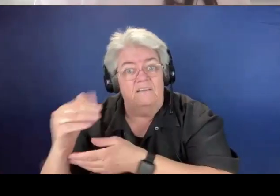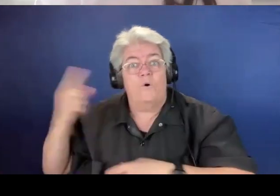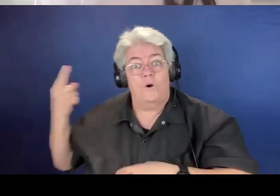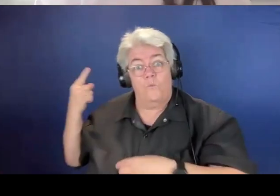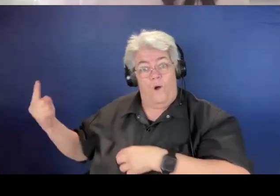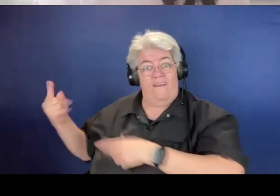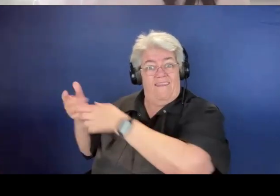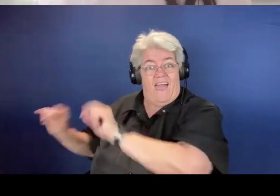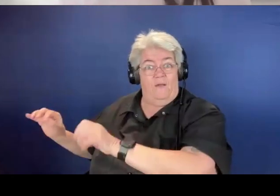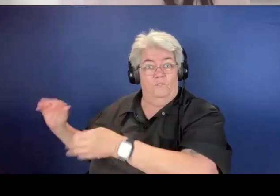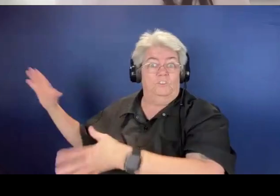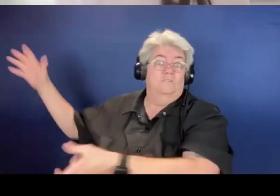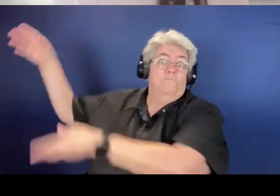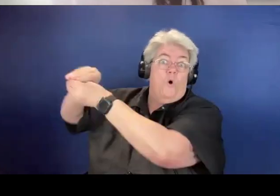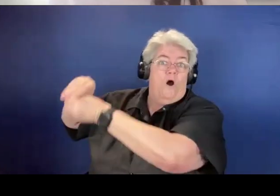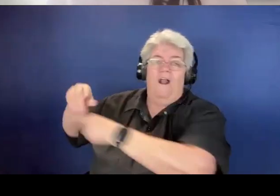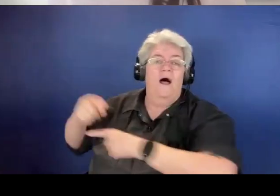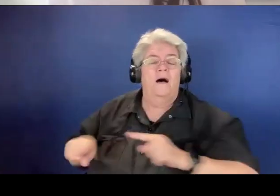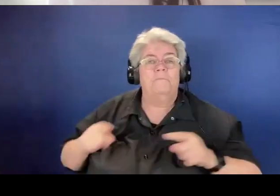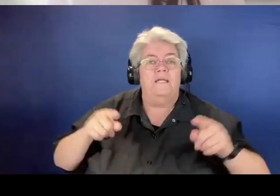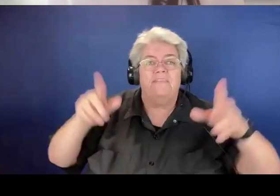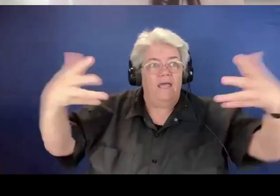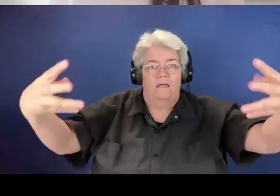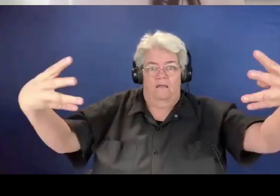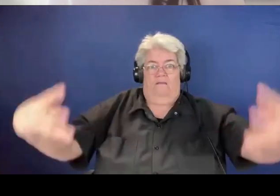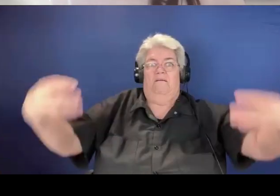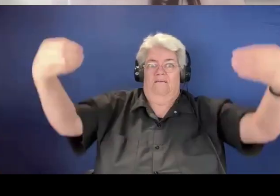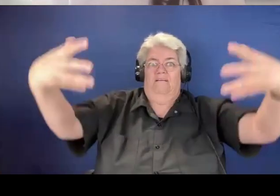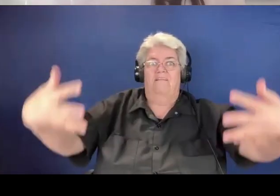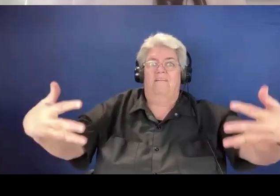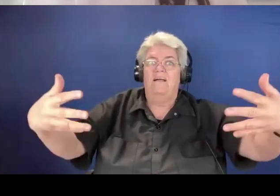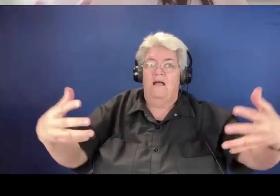monolingual are to be expected throughout the assessment process.